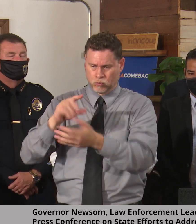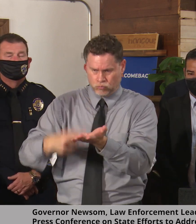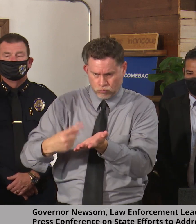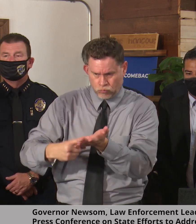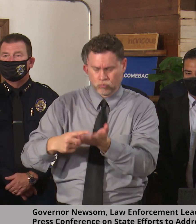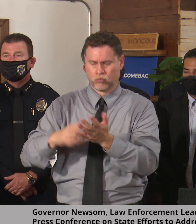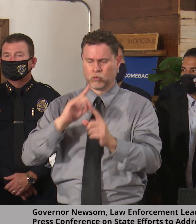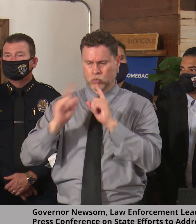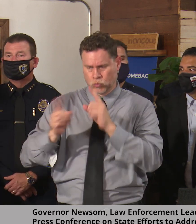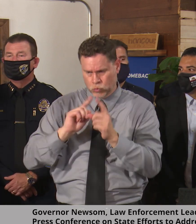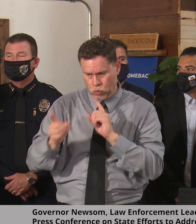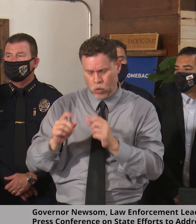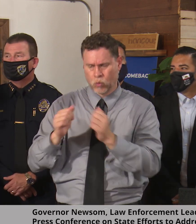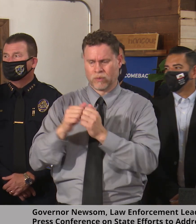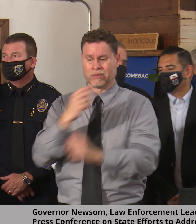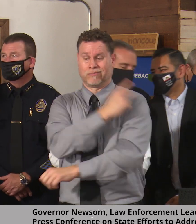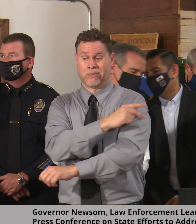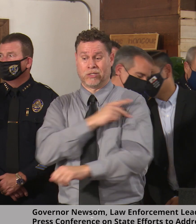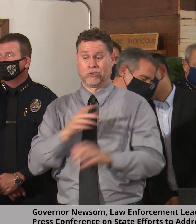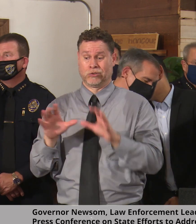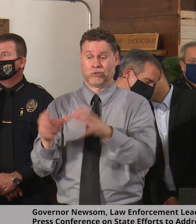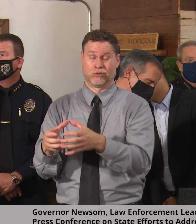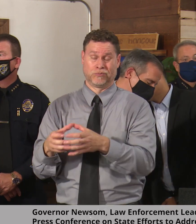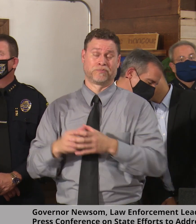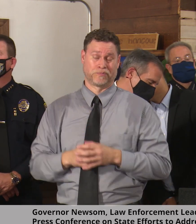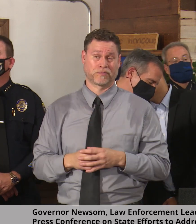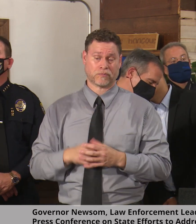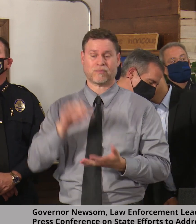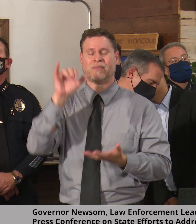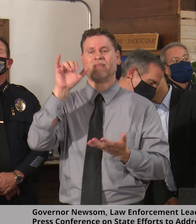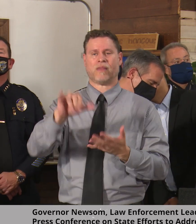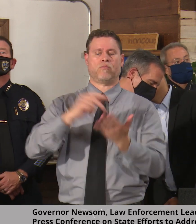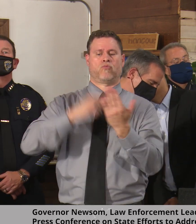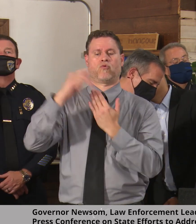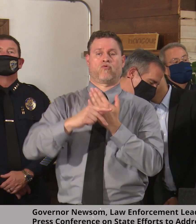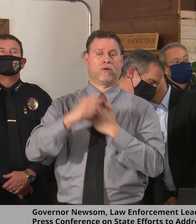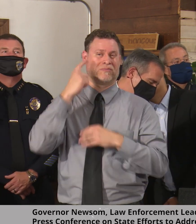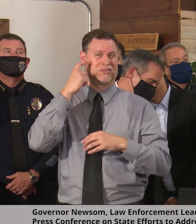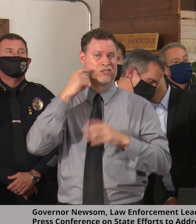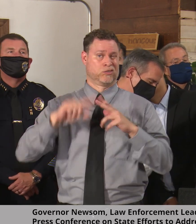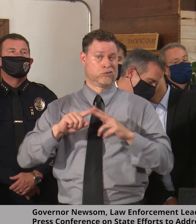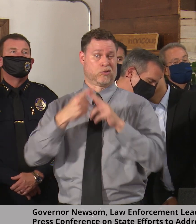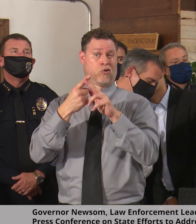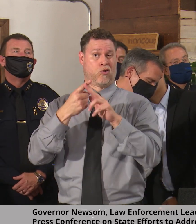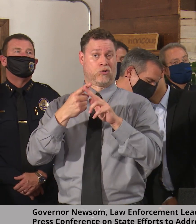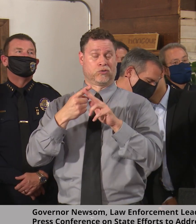concern in a confidential way with individuals and that program we just launched a few days ago